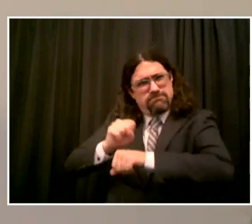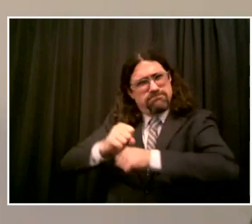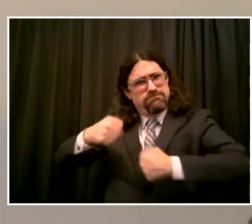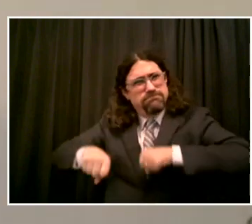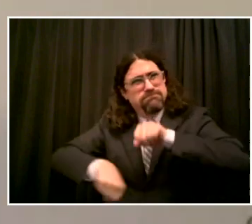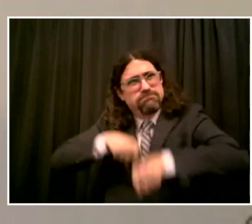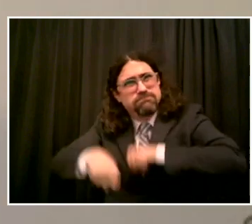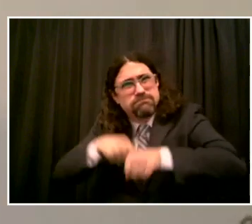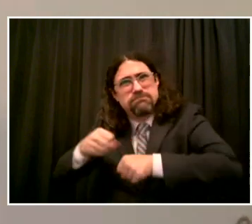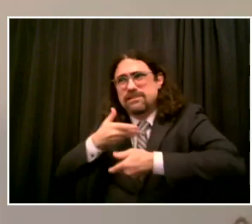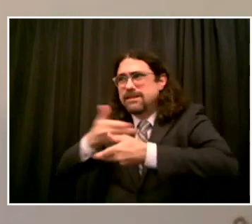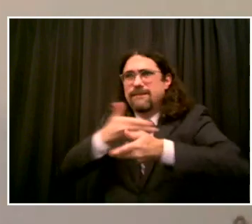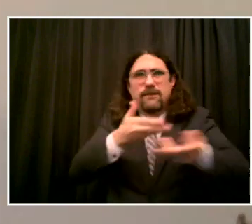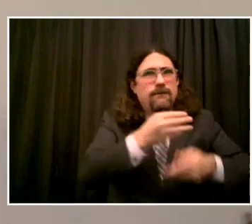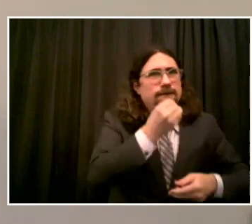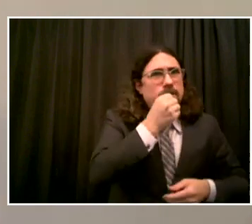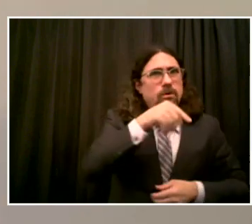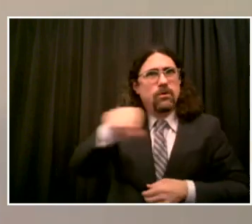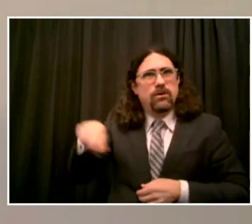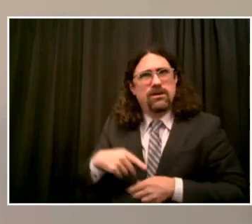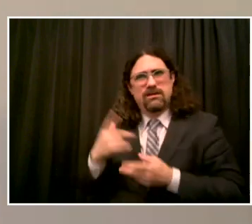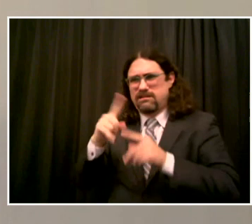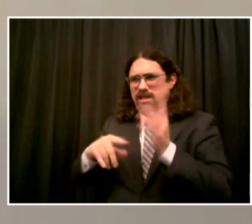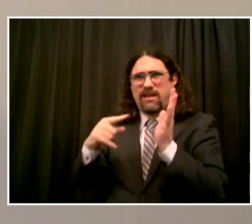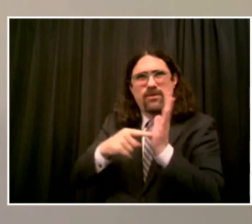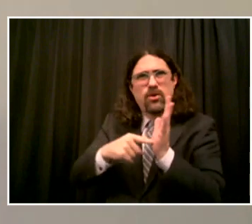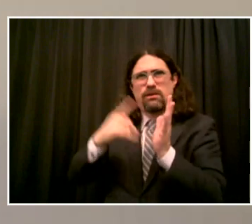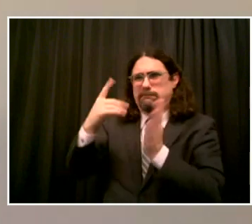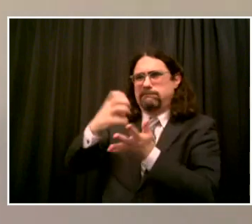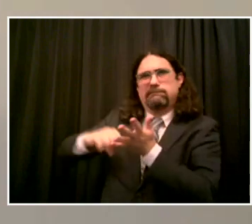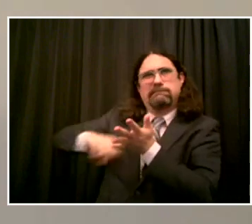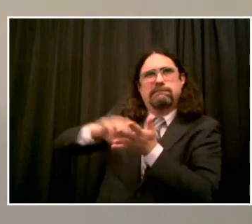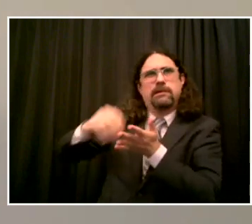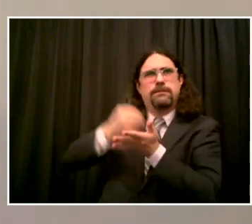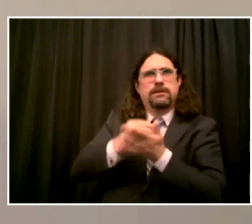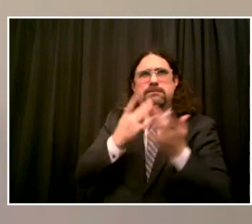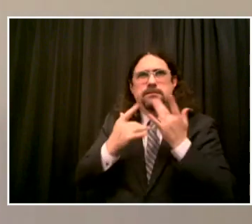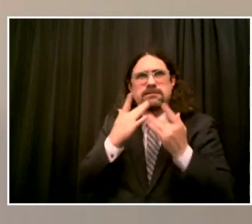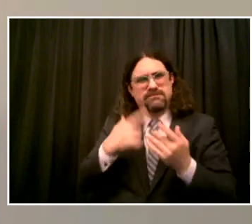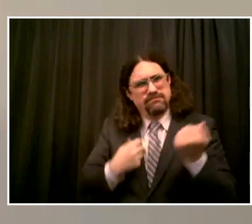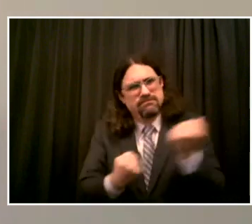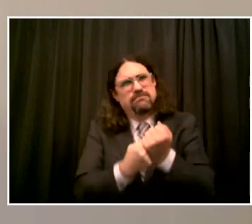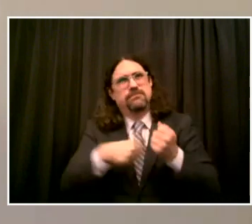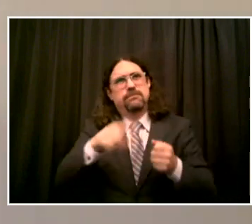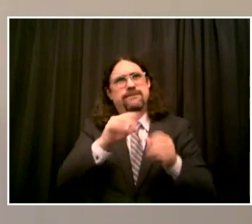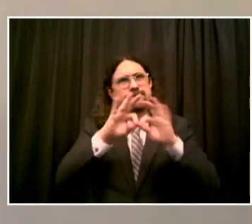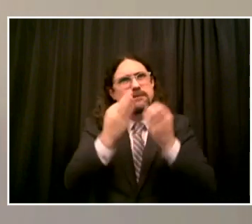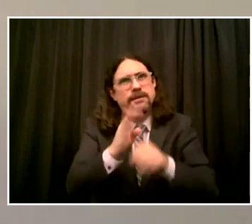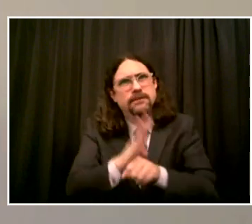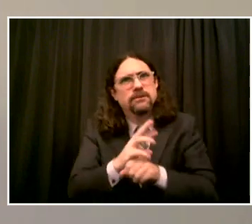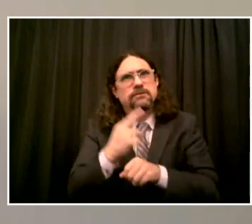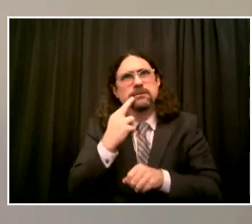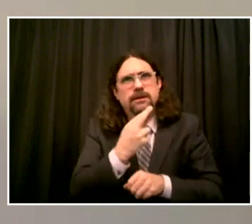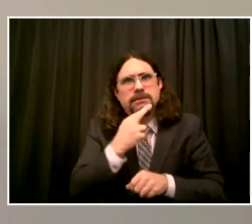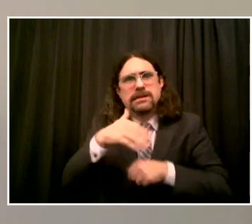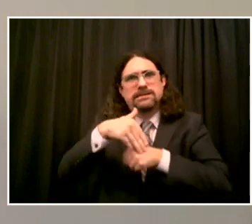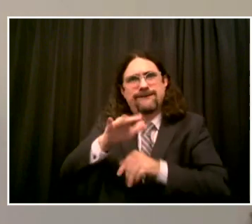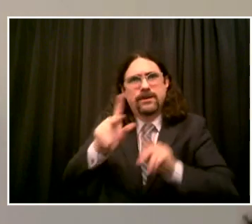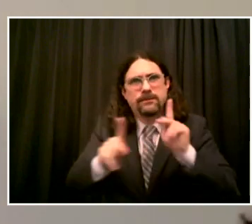THE CITY CAN EAT T SAFELY. I WA TO T MY STAFF. ON BEHALF OF MYSELF ANDTH E